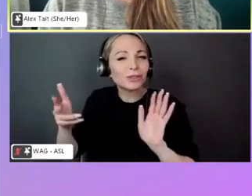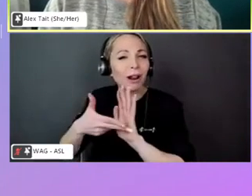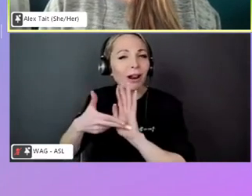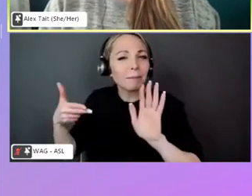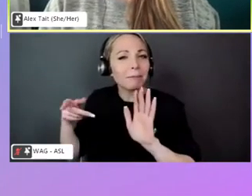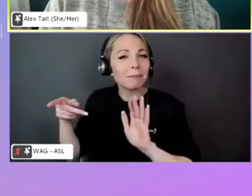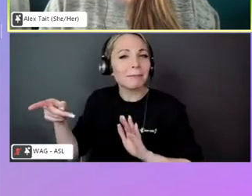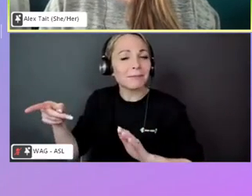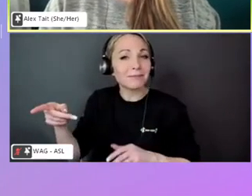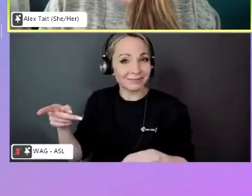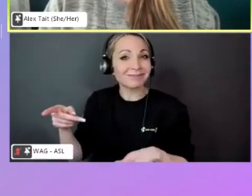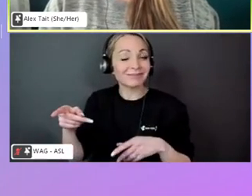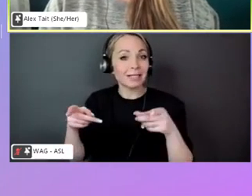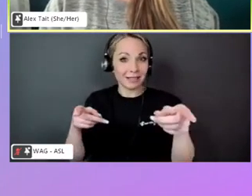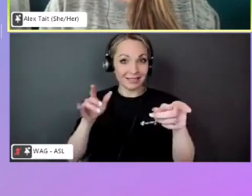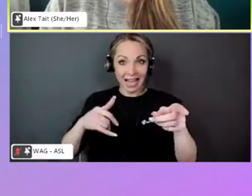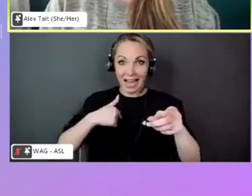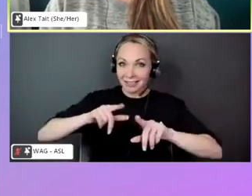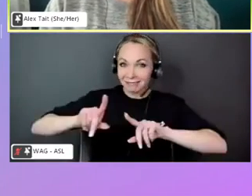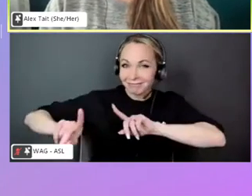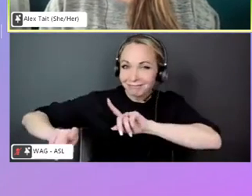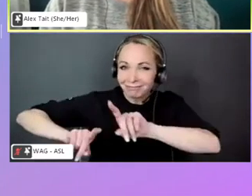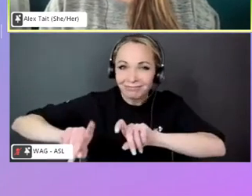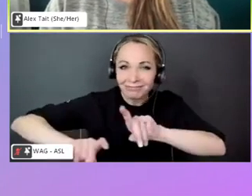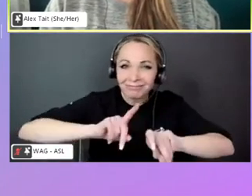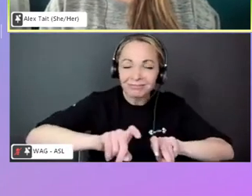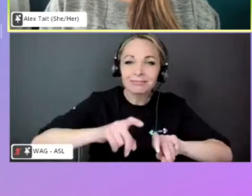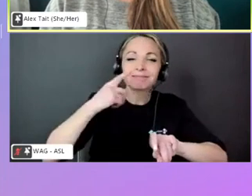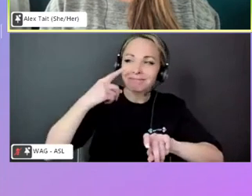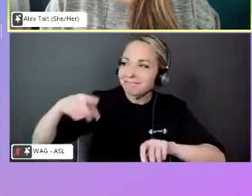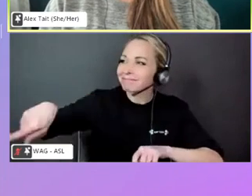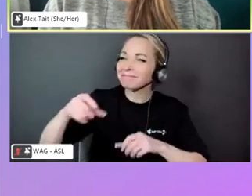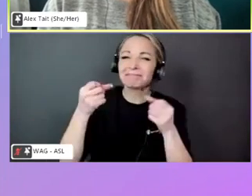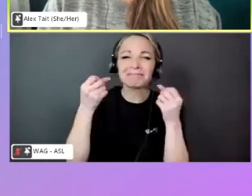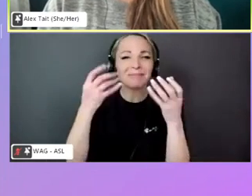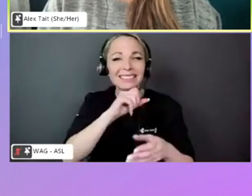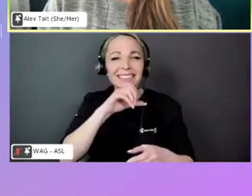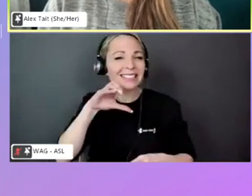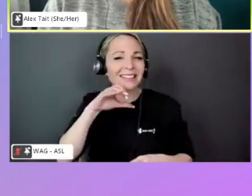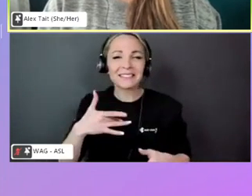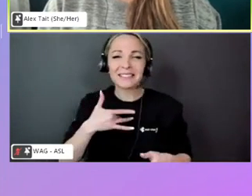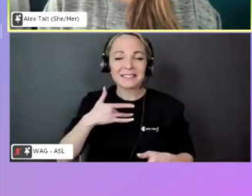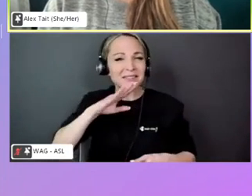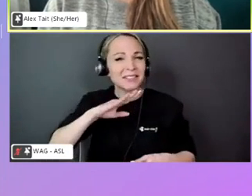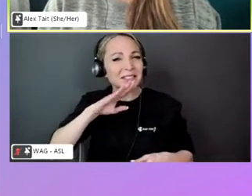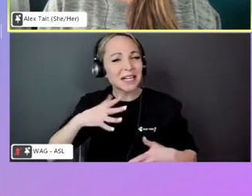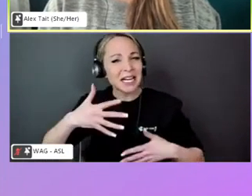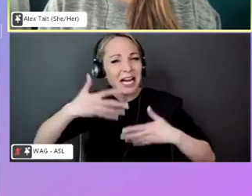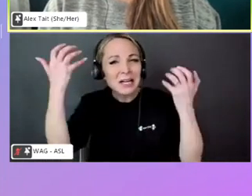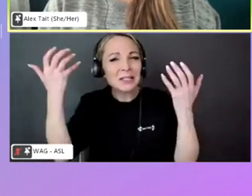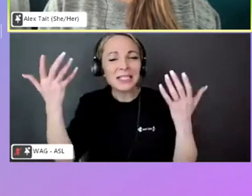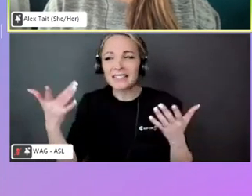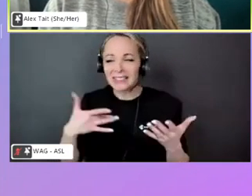apprehensive users. Here's some frustrations I heard my my survey, seniors get very upset and frustrated even